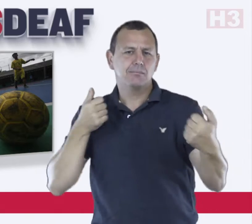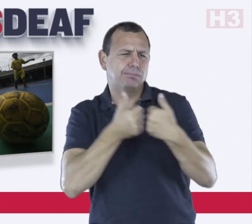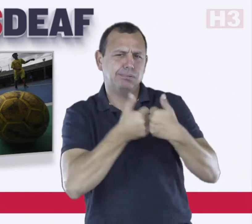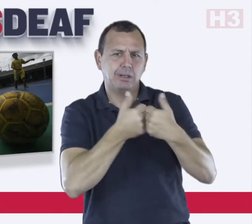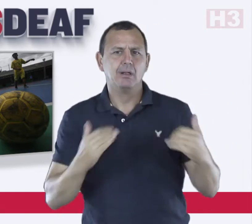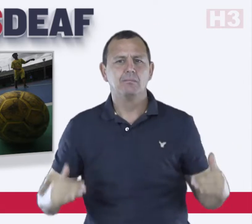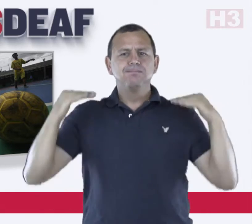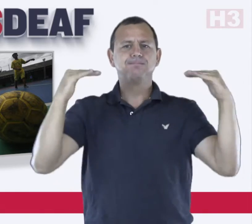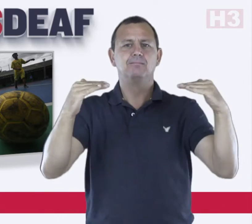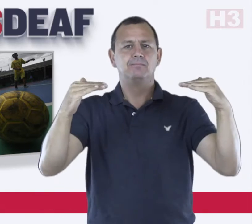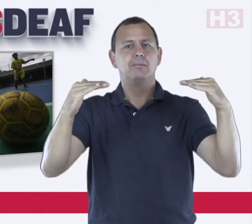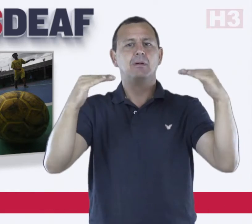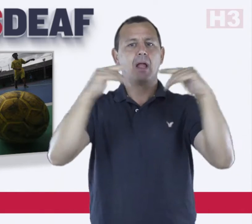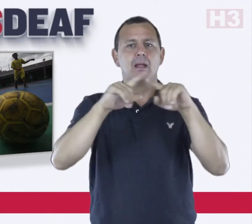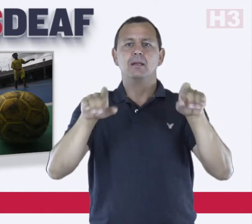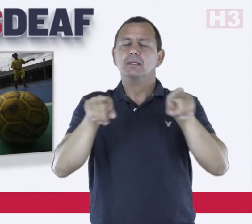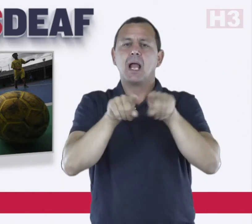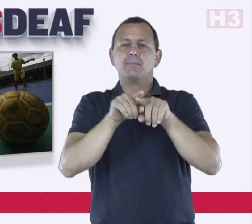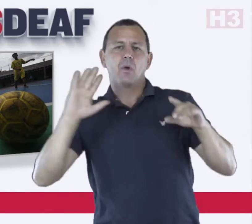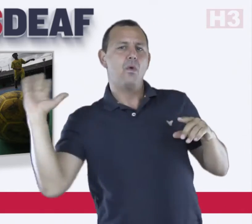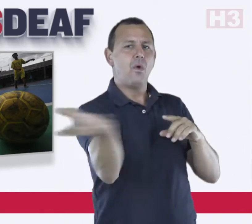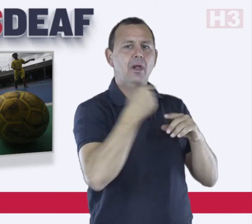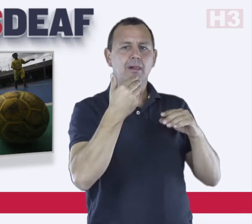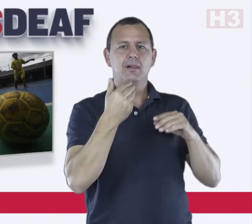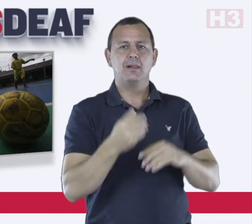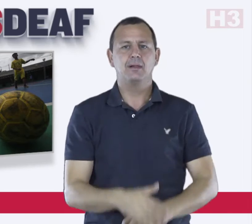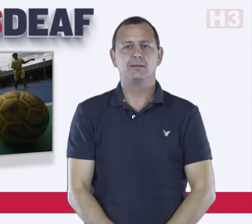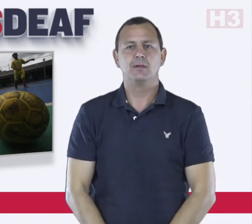to compete on a high level like everybody else.